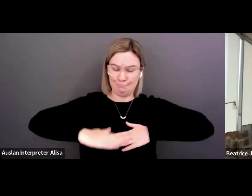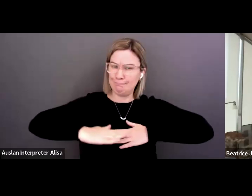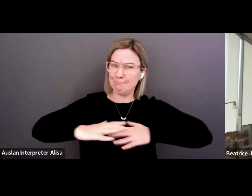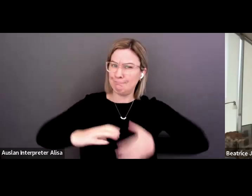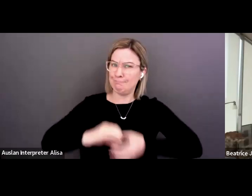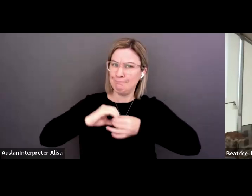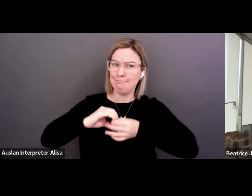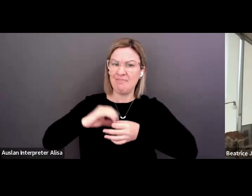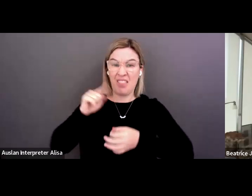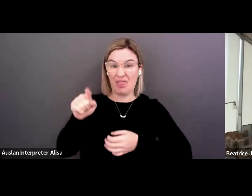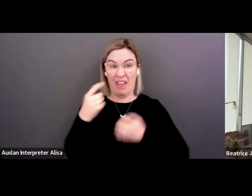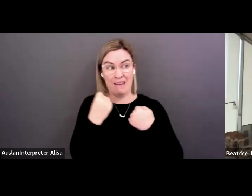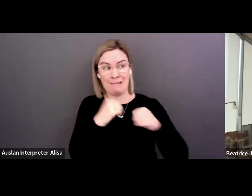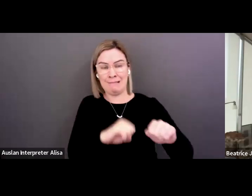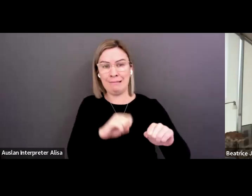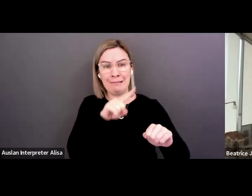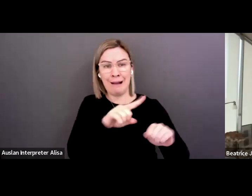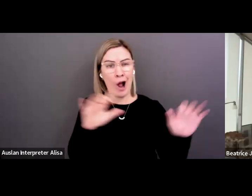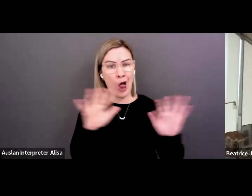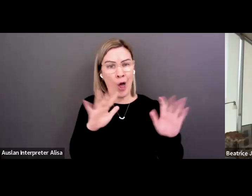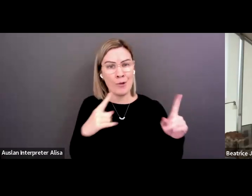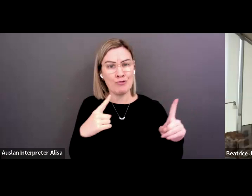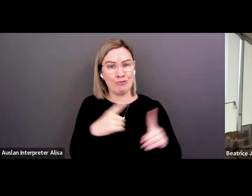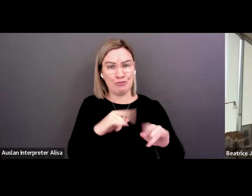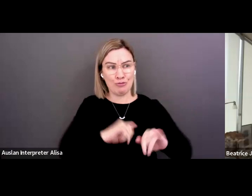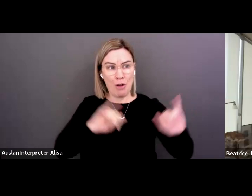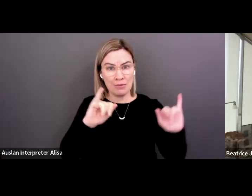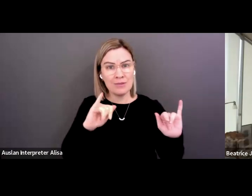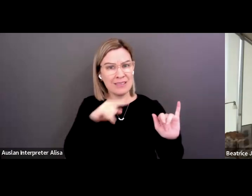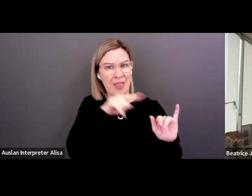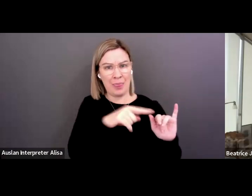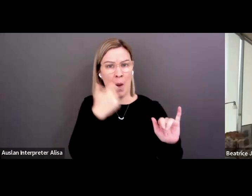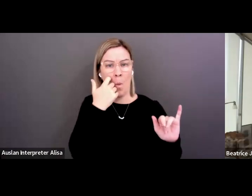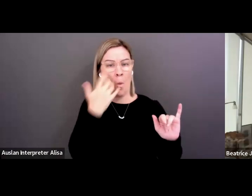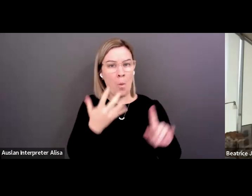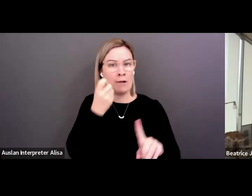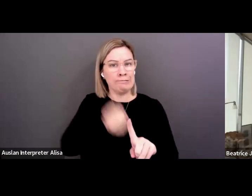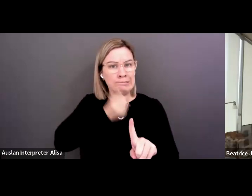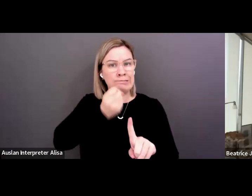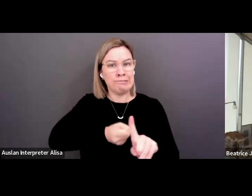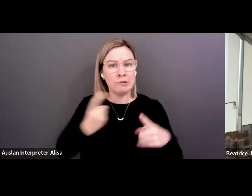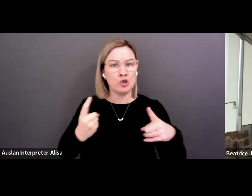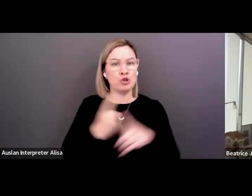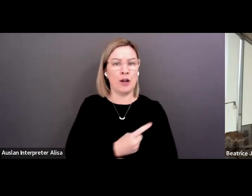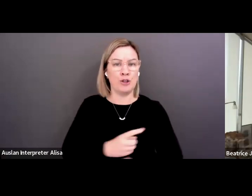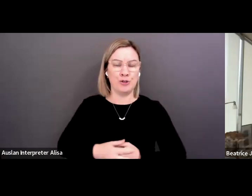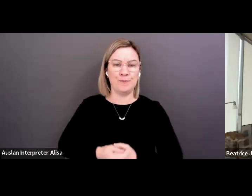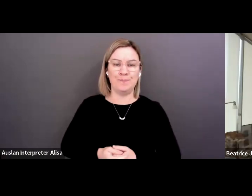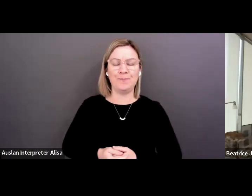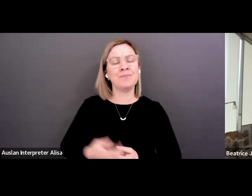around Australia and the world, who have really been the first caretakers of country and also the first resisters to the climate crisis and far too